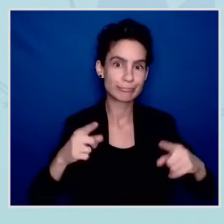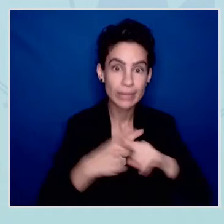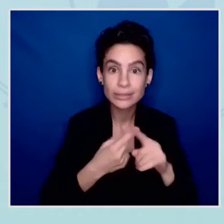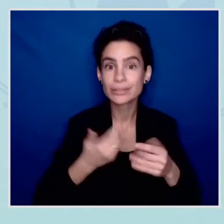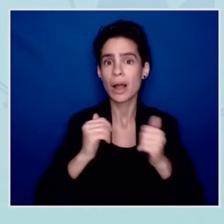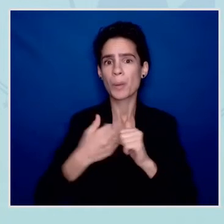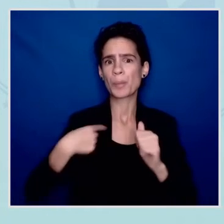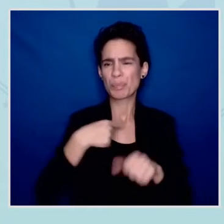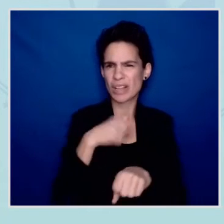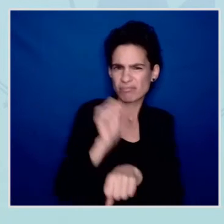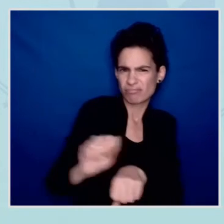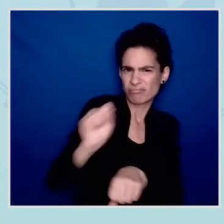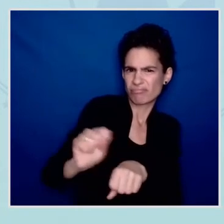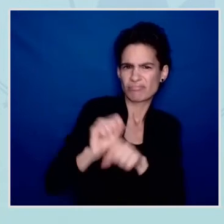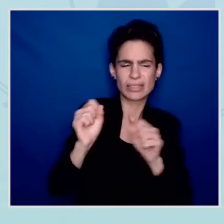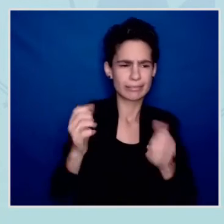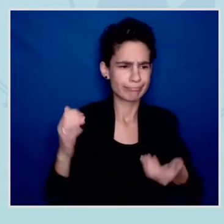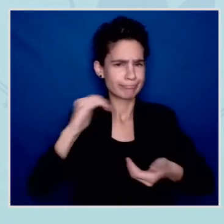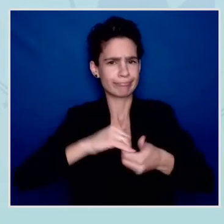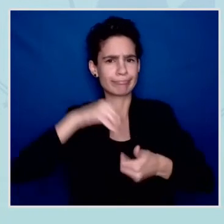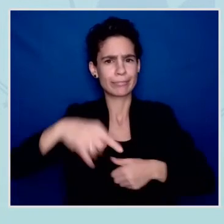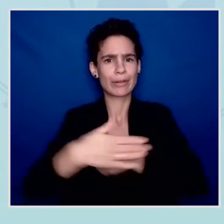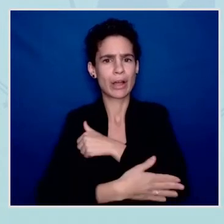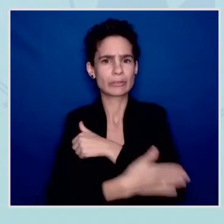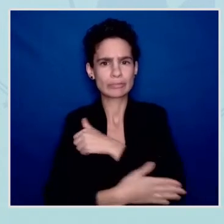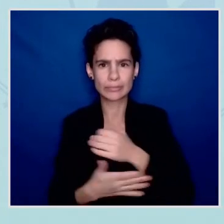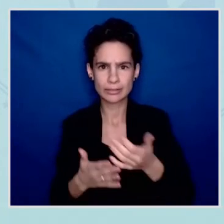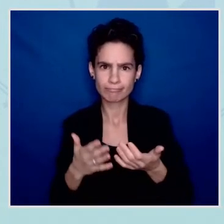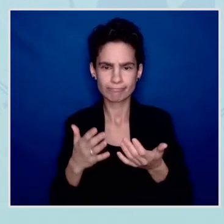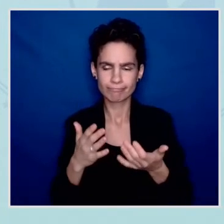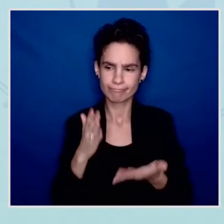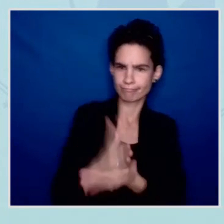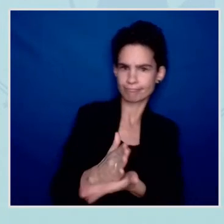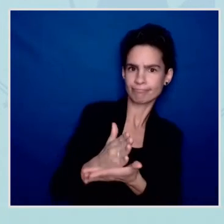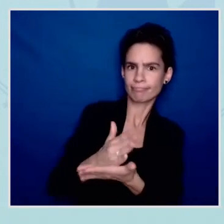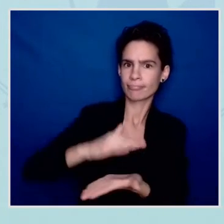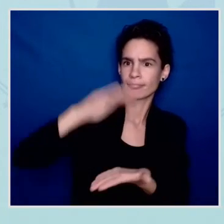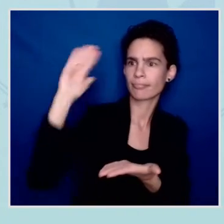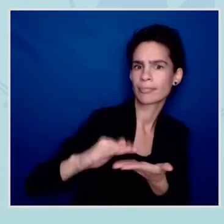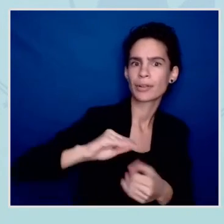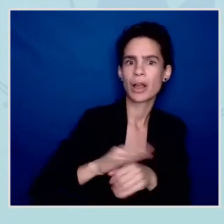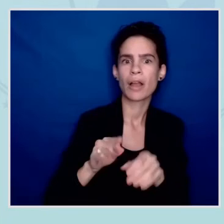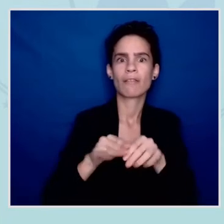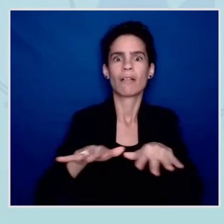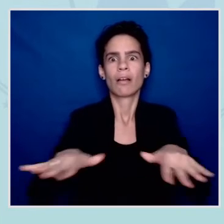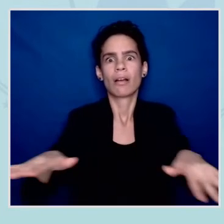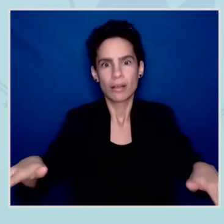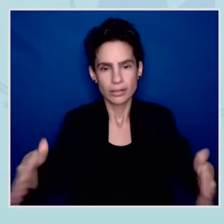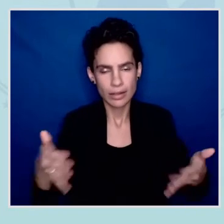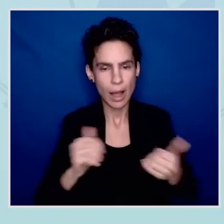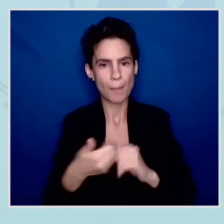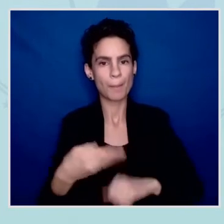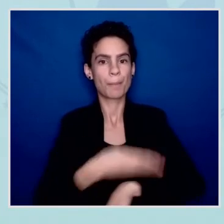ECONOMY, AND SHE KNOWS WHAT